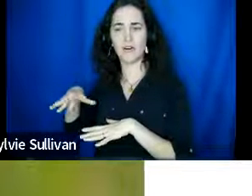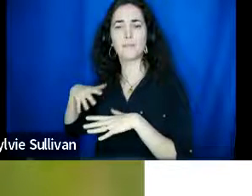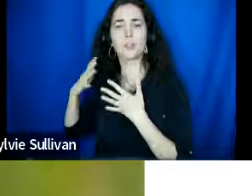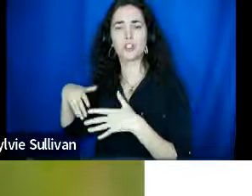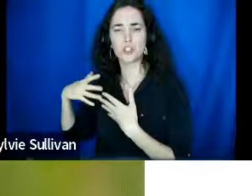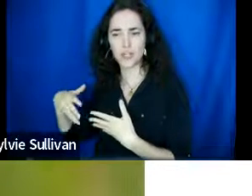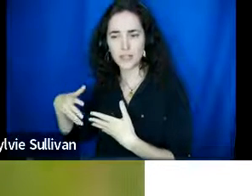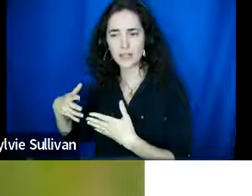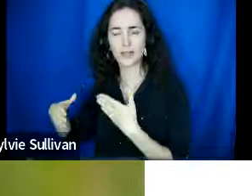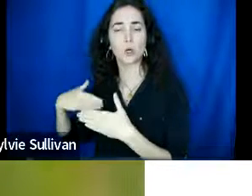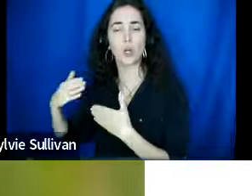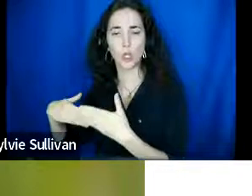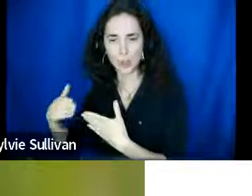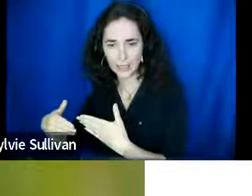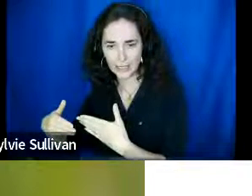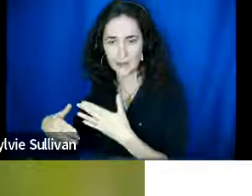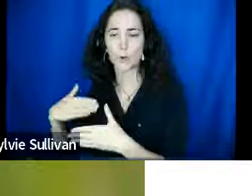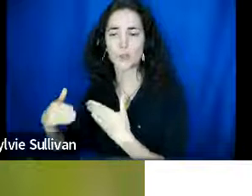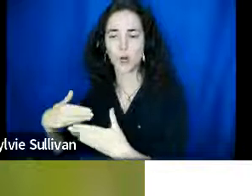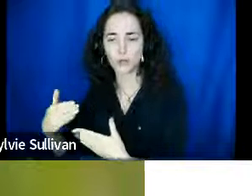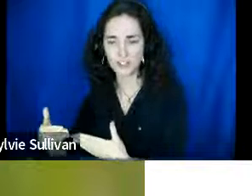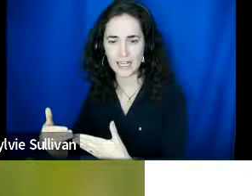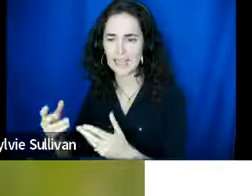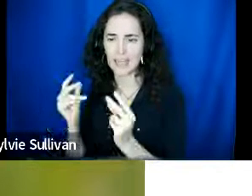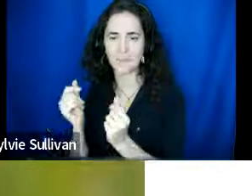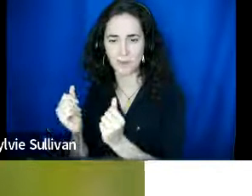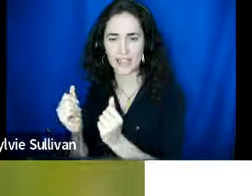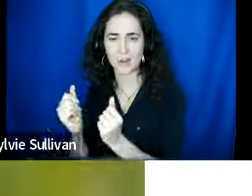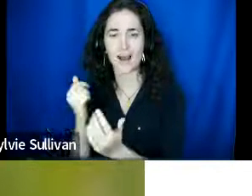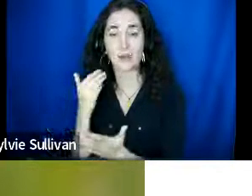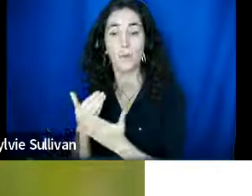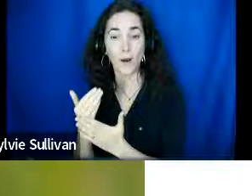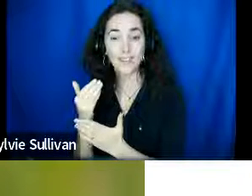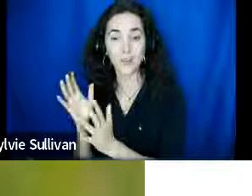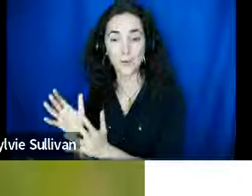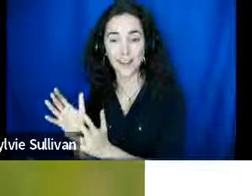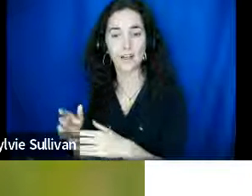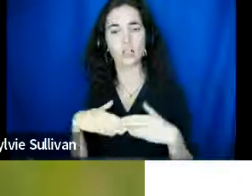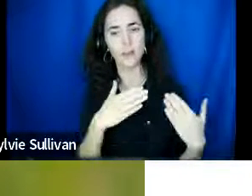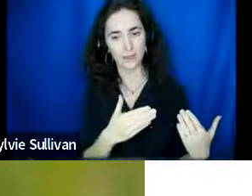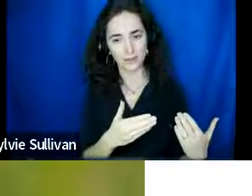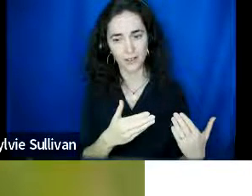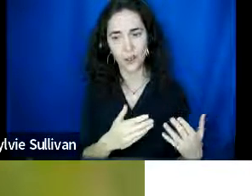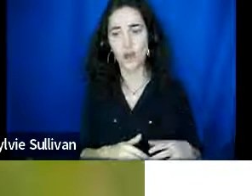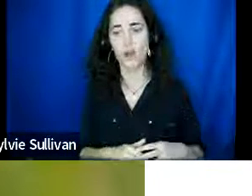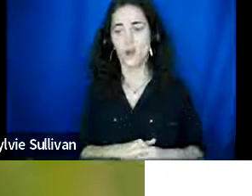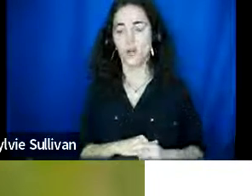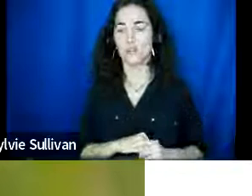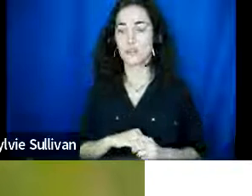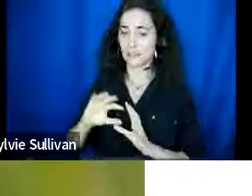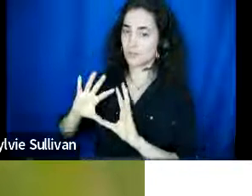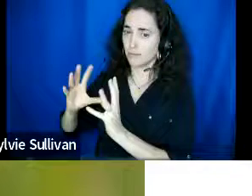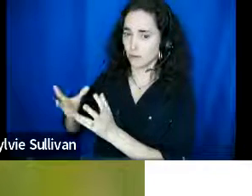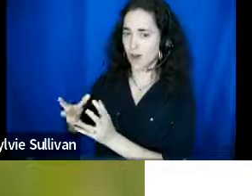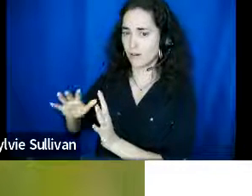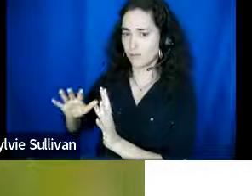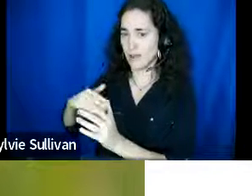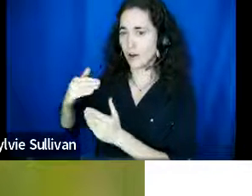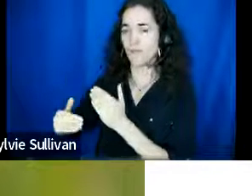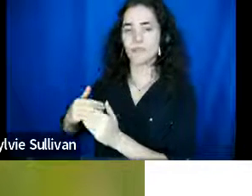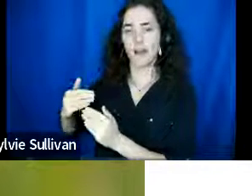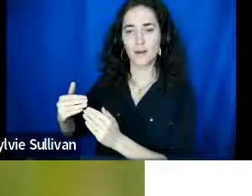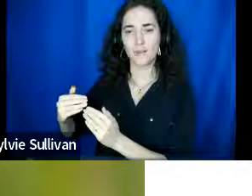I'm gonna study it and I'm gonna learn it and I'm going to understand it, and then I'm gonna get it right. and once I do that, I'll speak it that's you know how men oftentimes in